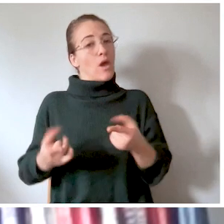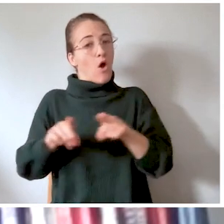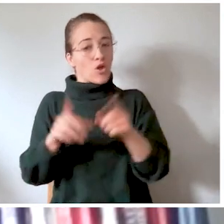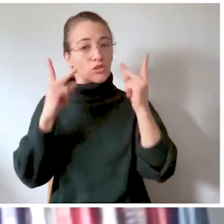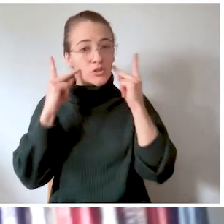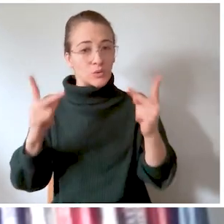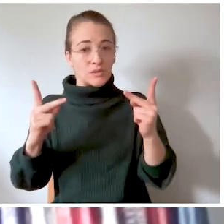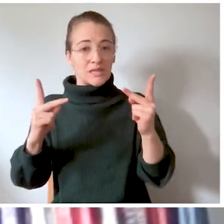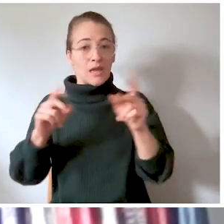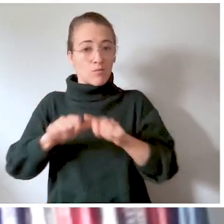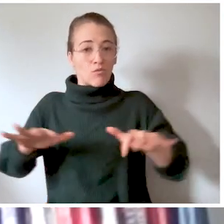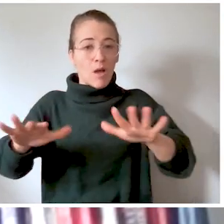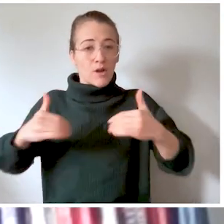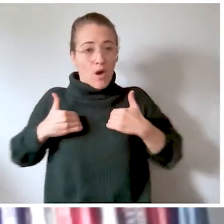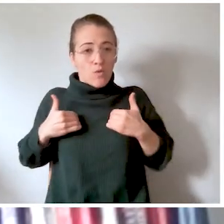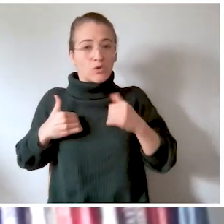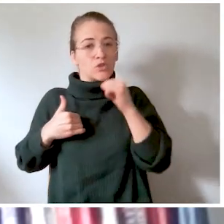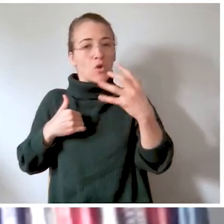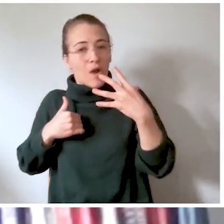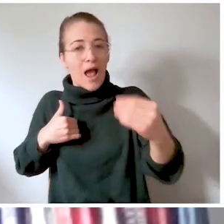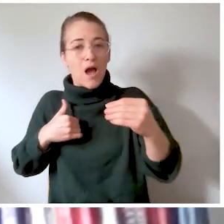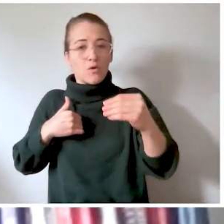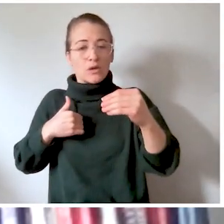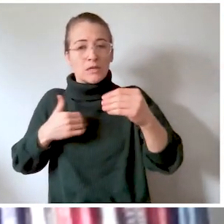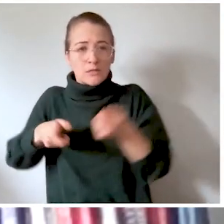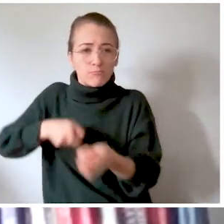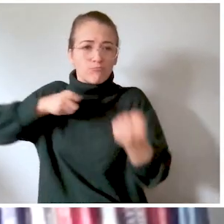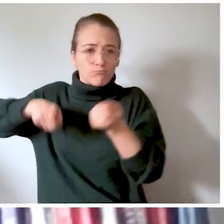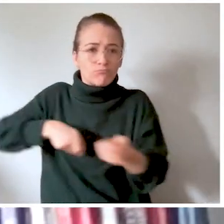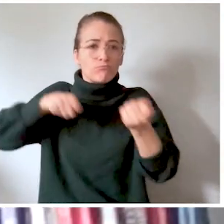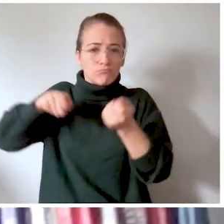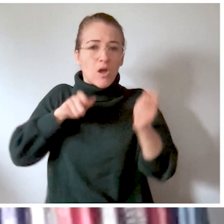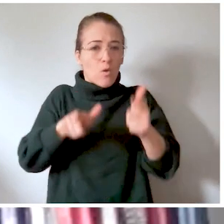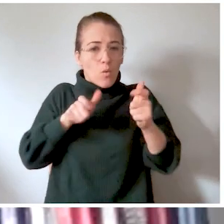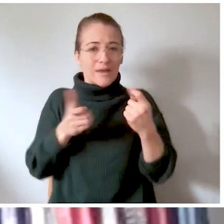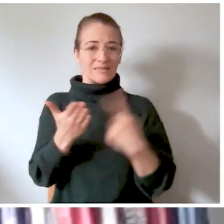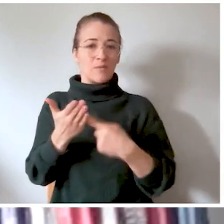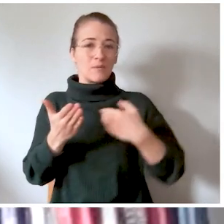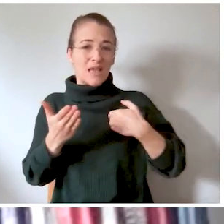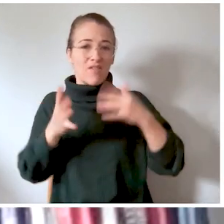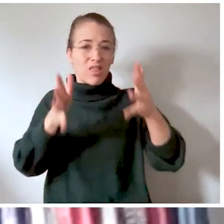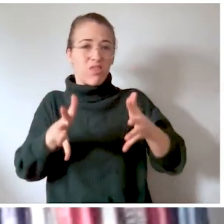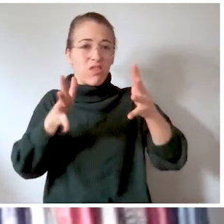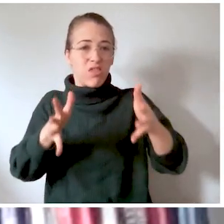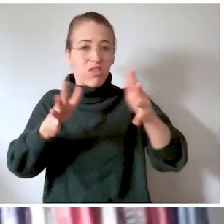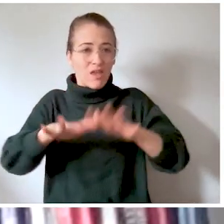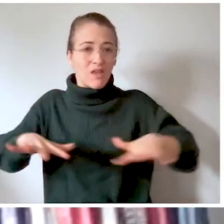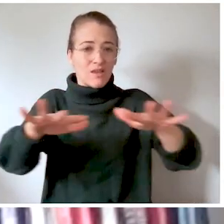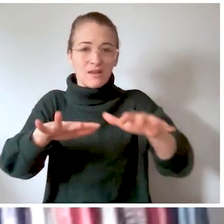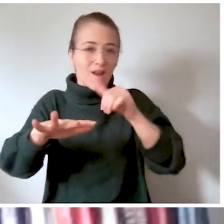maybe don't get out there to shovel as quickly as they should, sometimes we have vacant properties, and so there actually isn't even a property owner